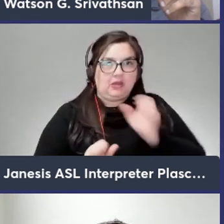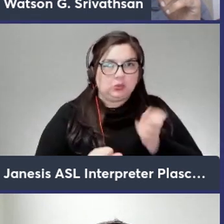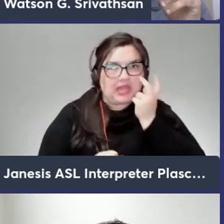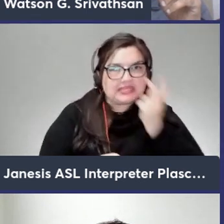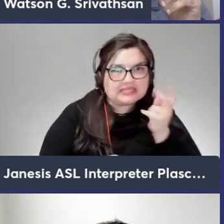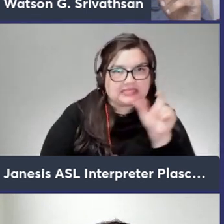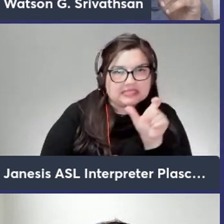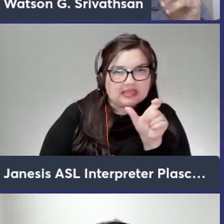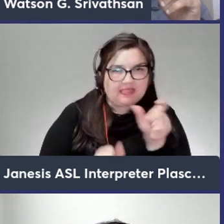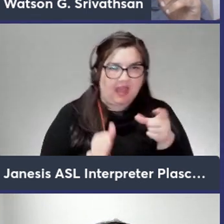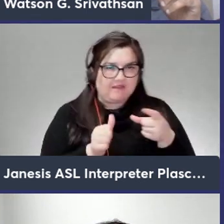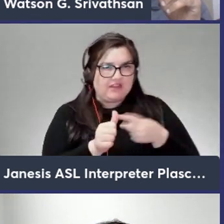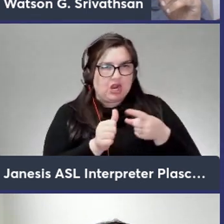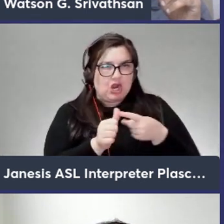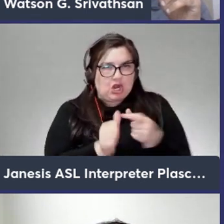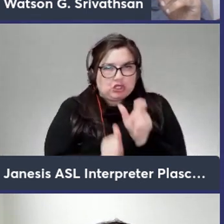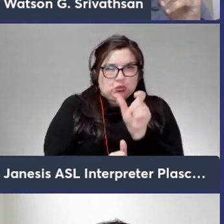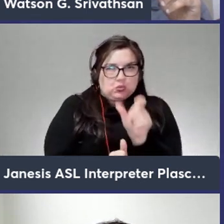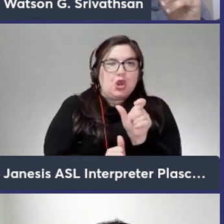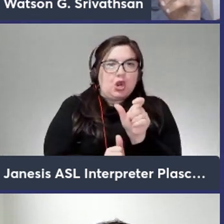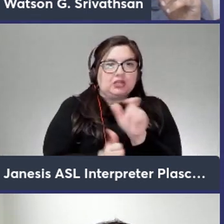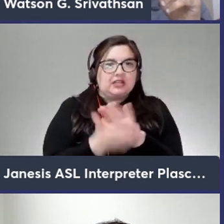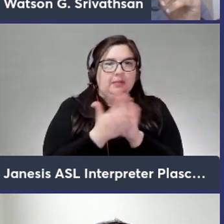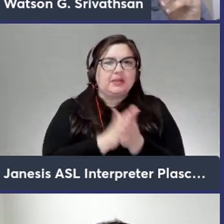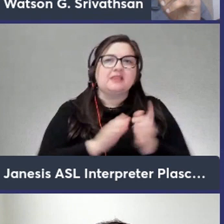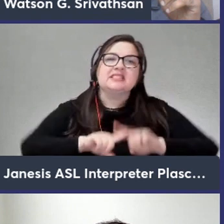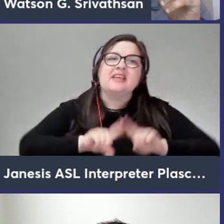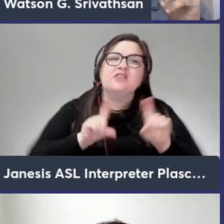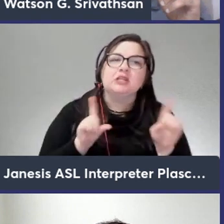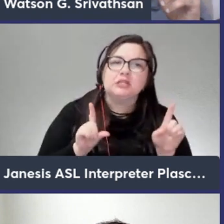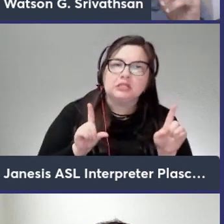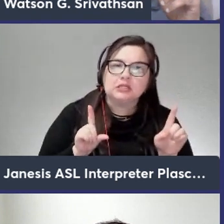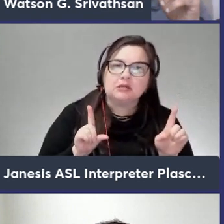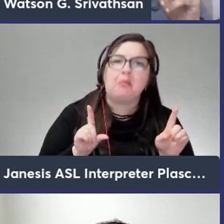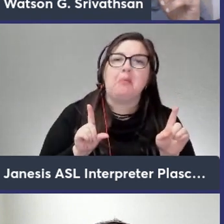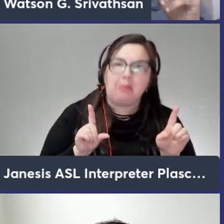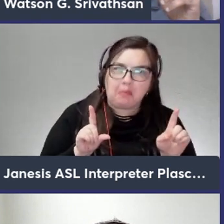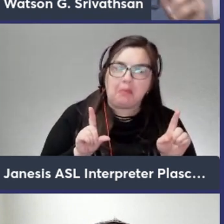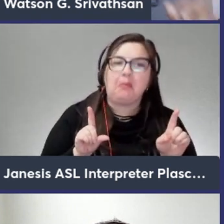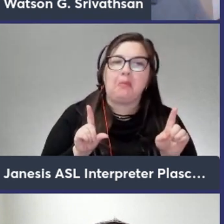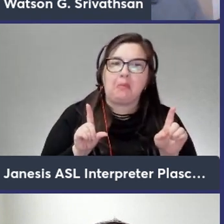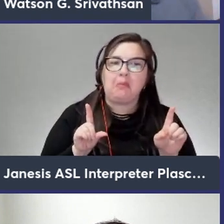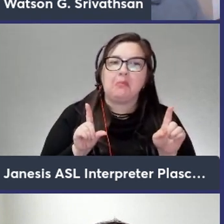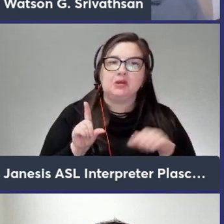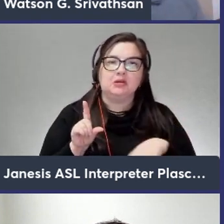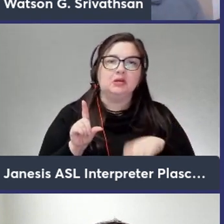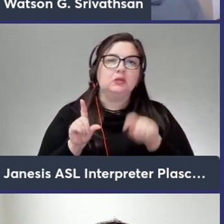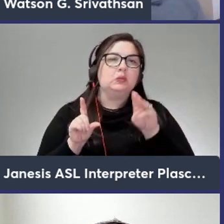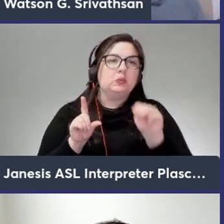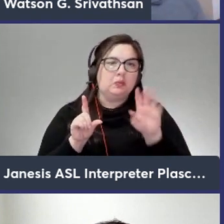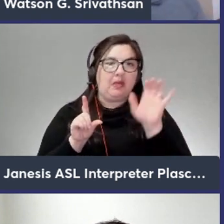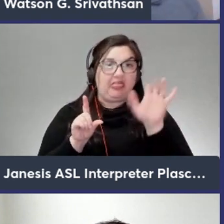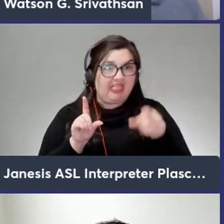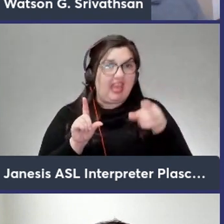the first word becomes different, like (speaks in Hindi) so that is a big difference.